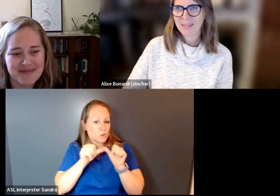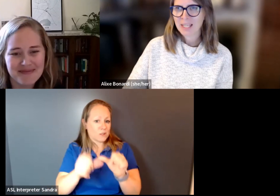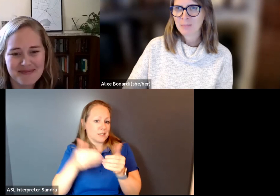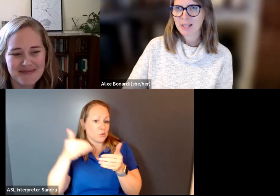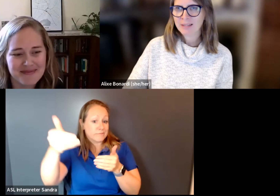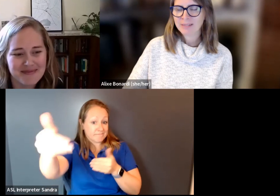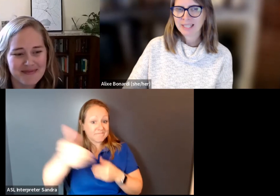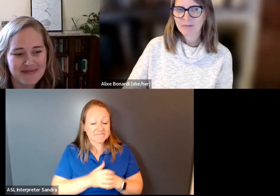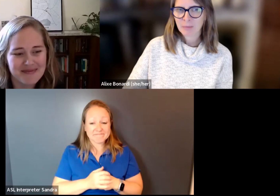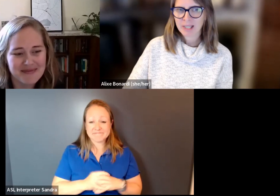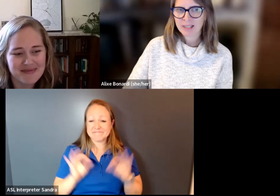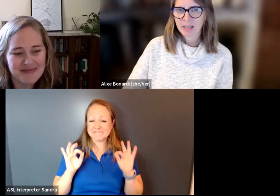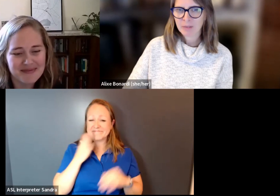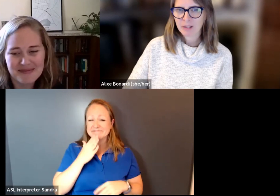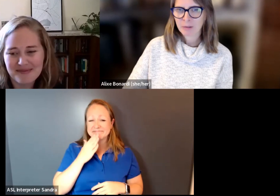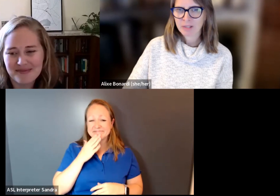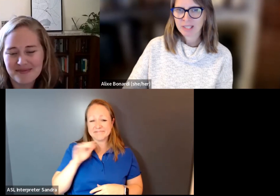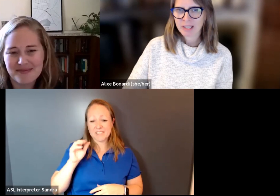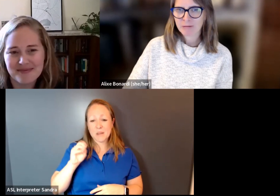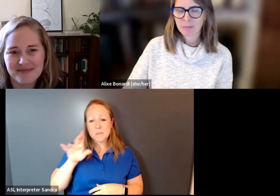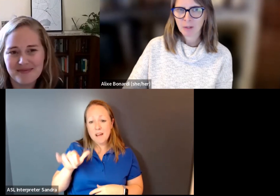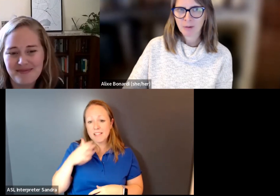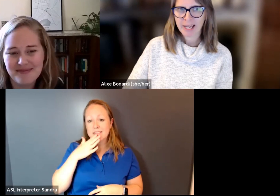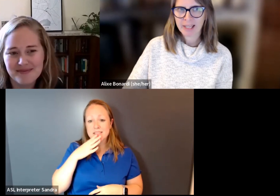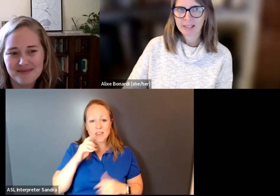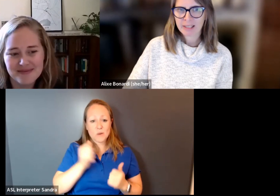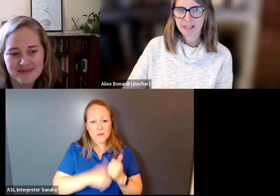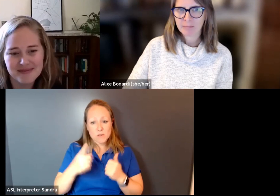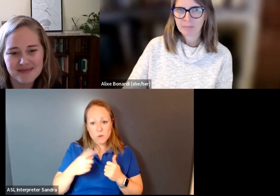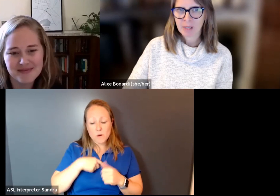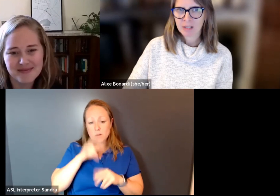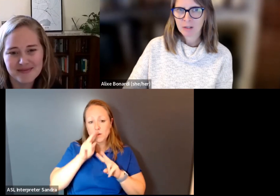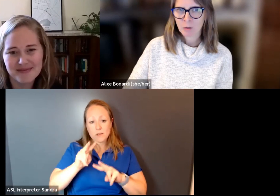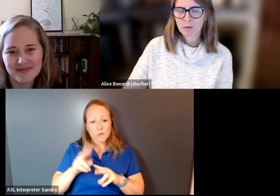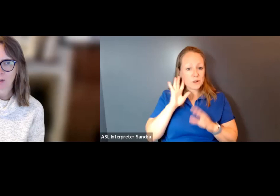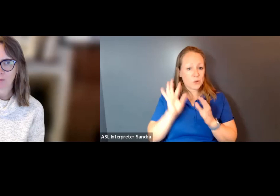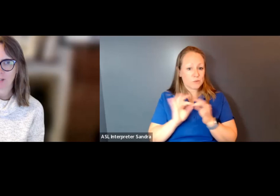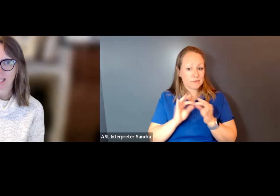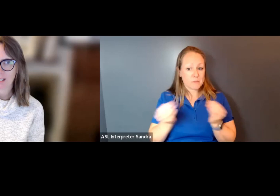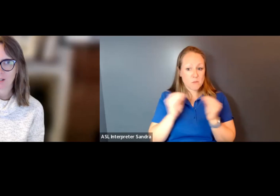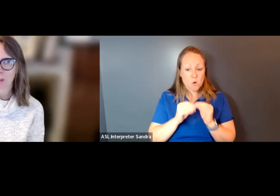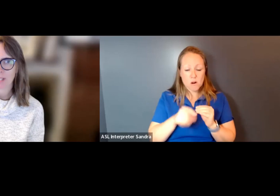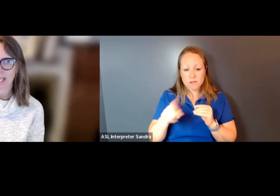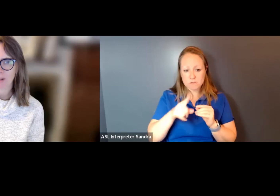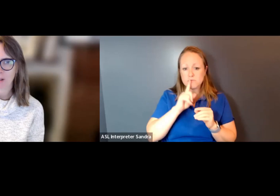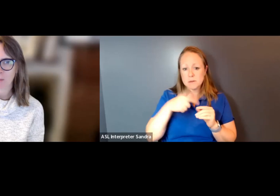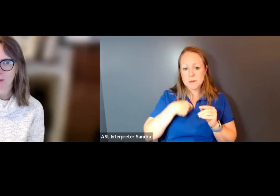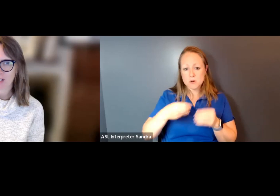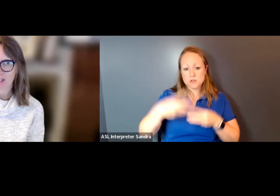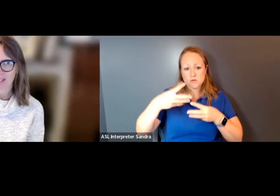Alixe Bonardi: Thanks, Molly. Thanks, everyone, and we look forward to hearing from you and don't don't forget to scroll down. There are more questions